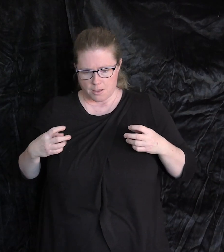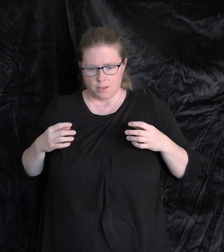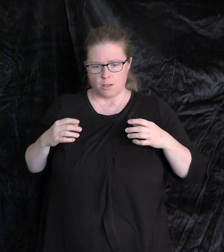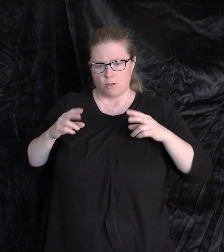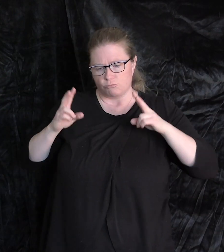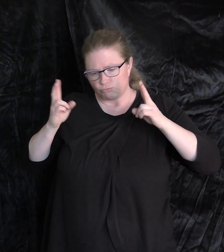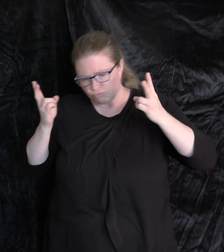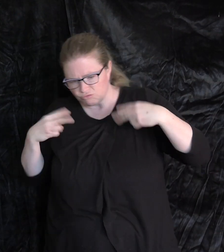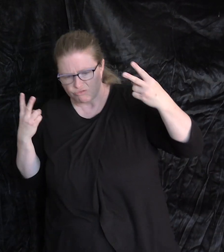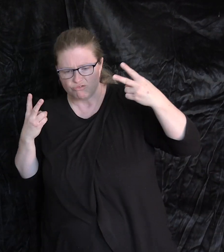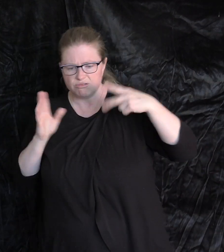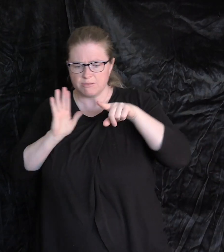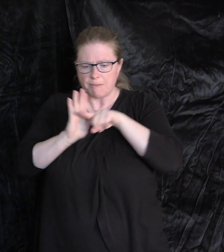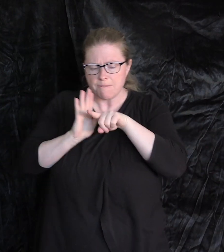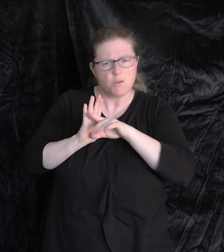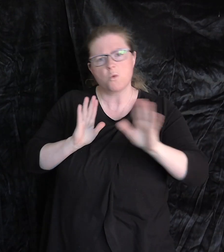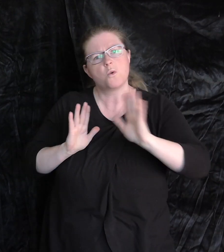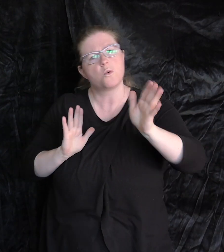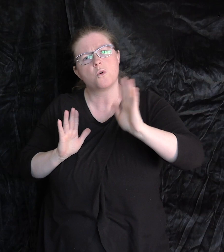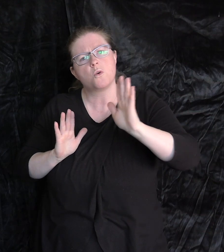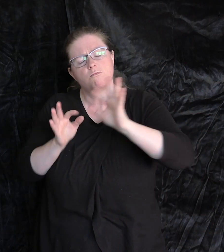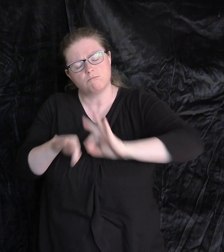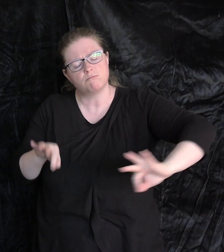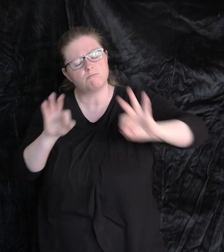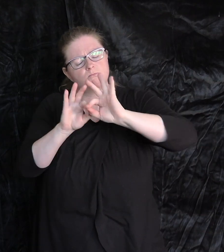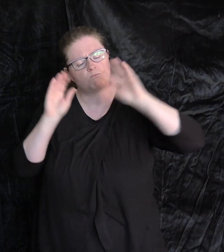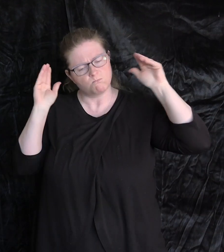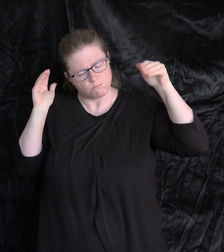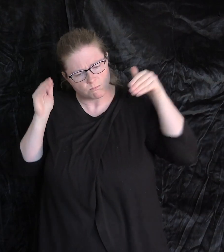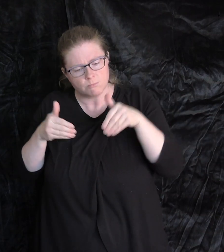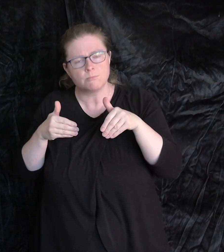pay attention to how your body feels and how it occupies space.